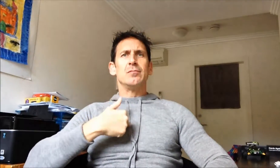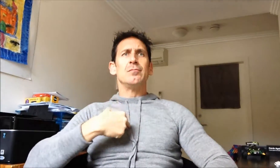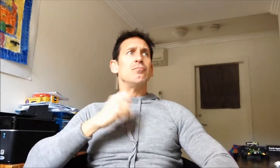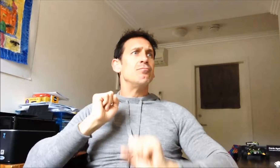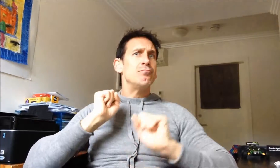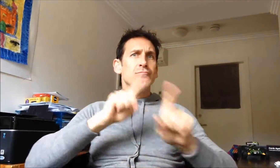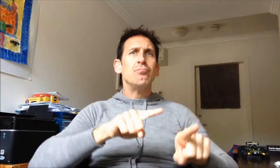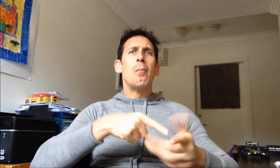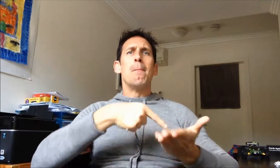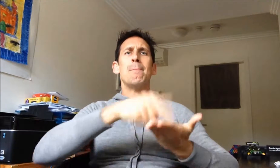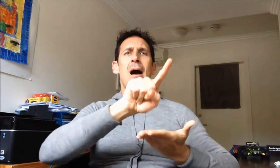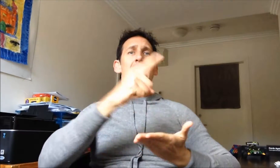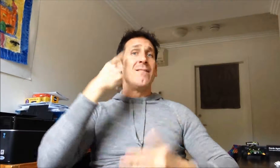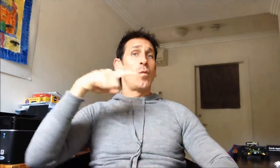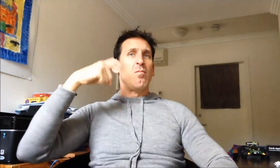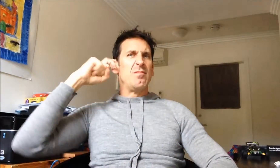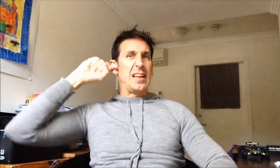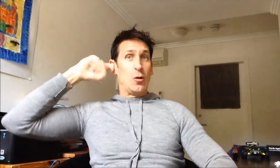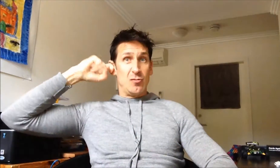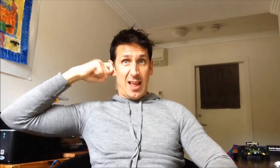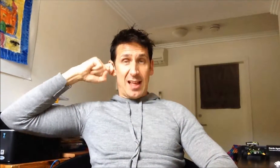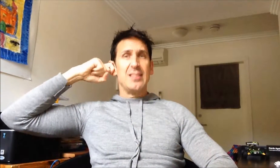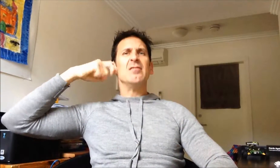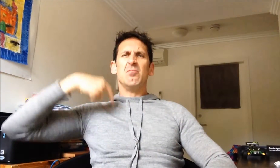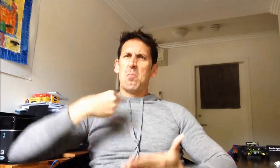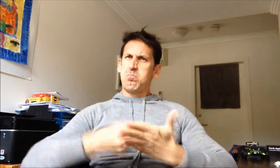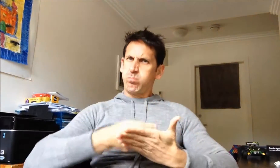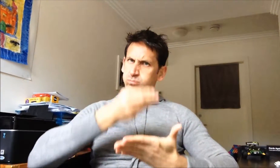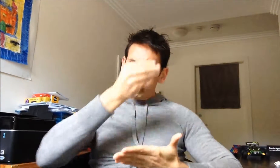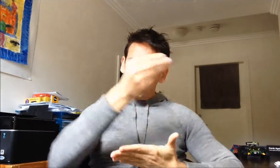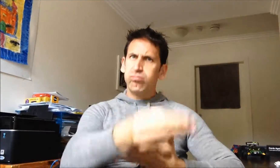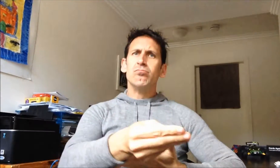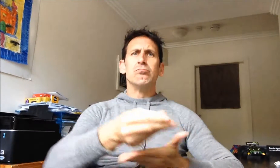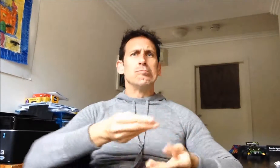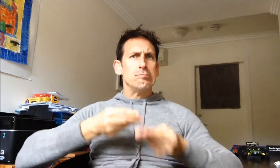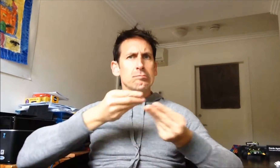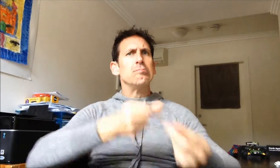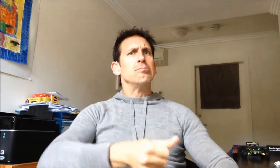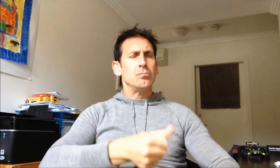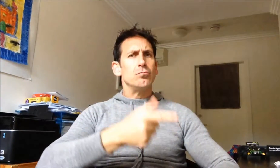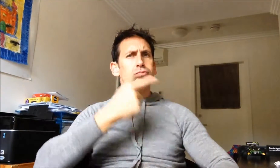I bought hearing aids for myself and spent a lot of money on new aids.